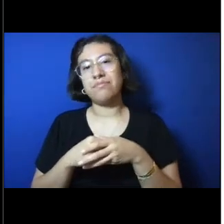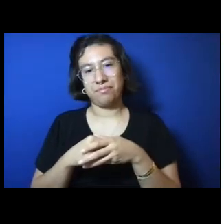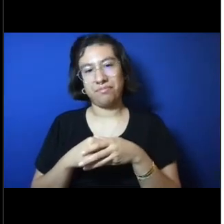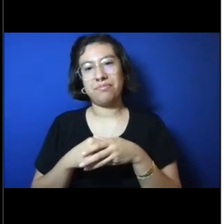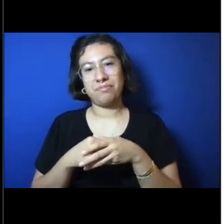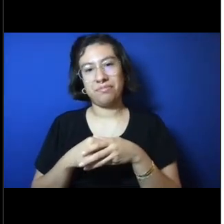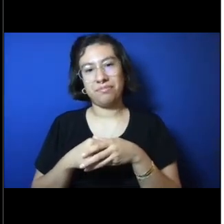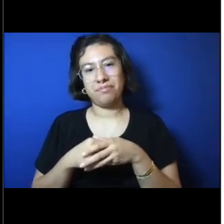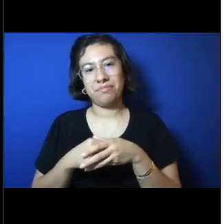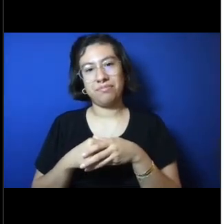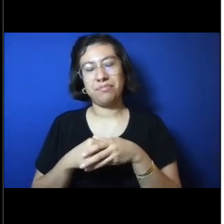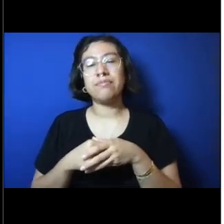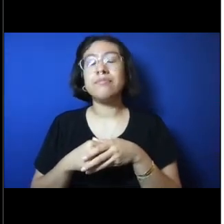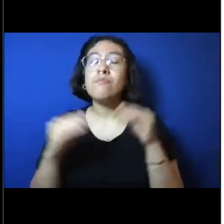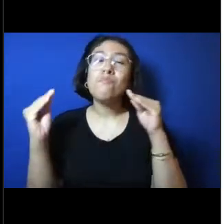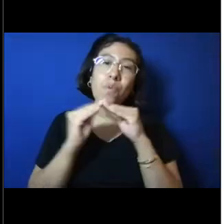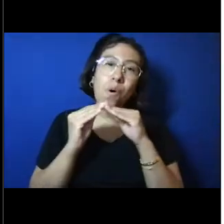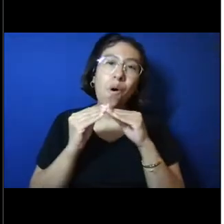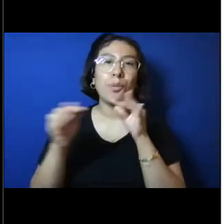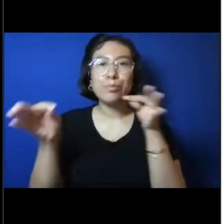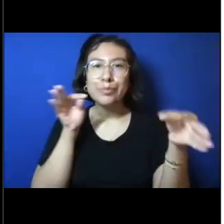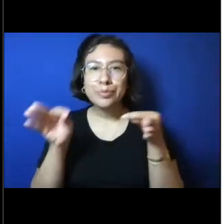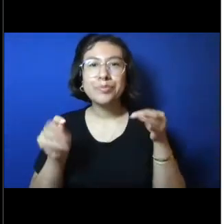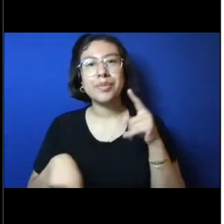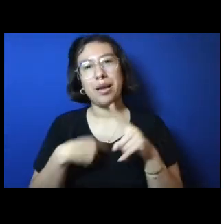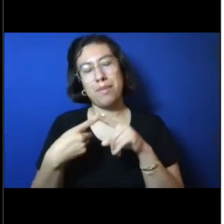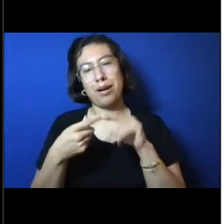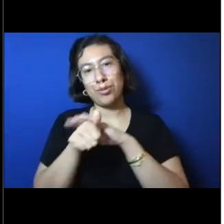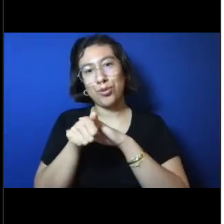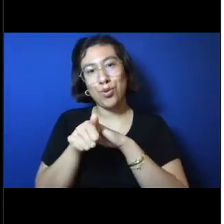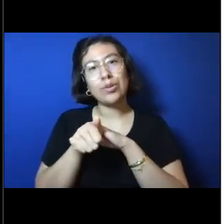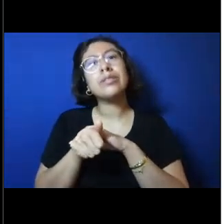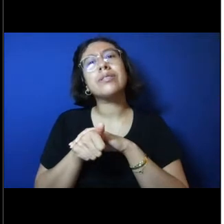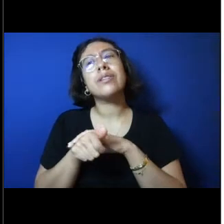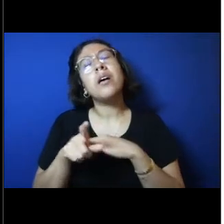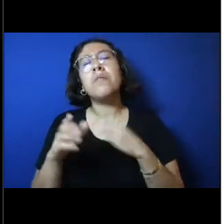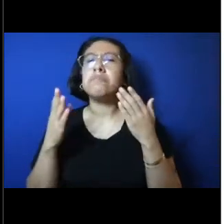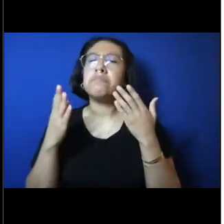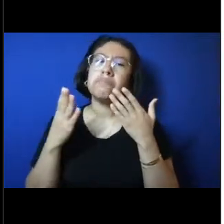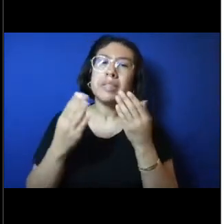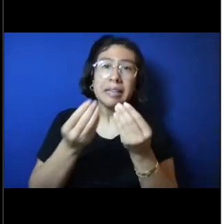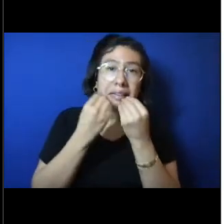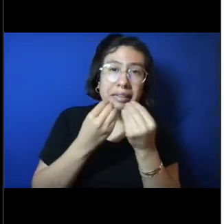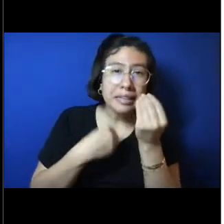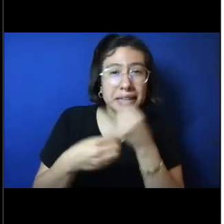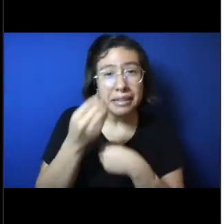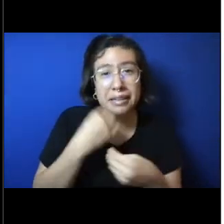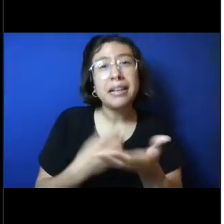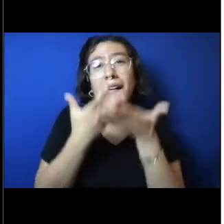A little bit more background about them. They're very generalized animals. They feed on a lot of different things,